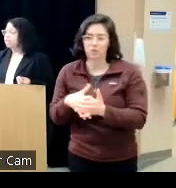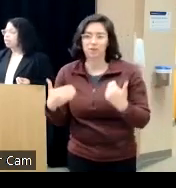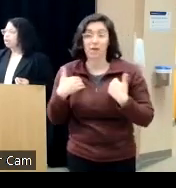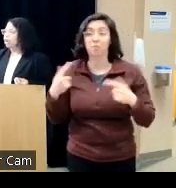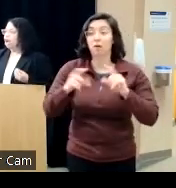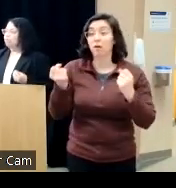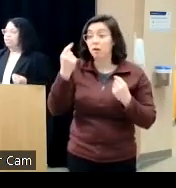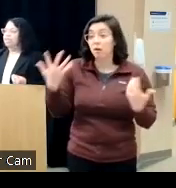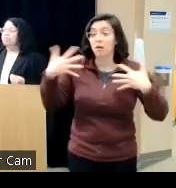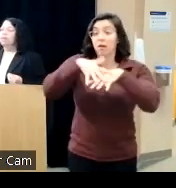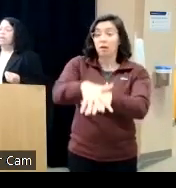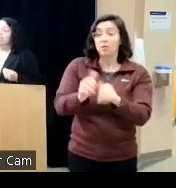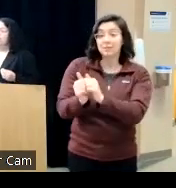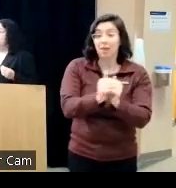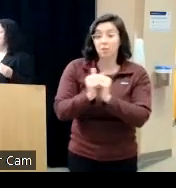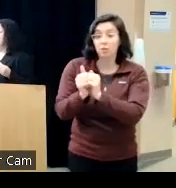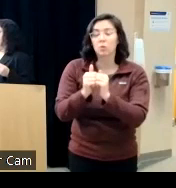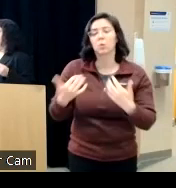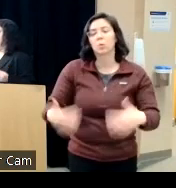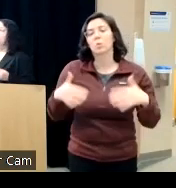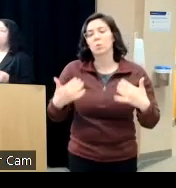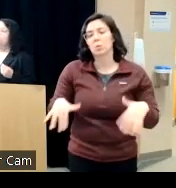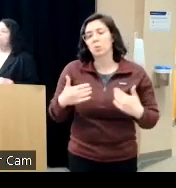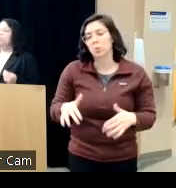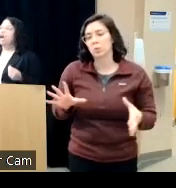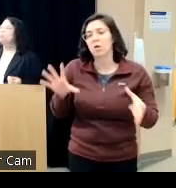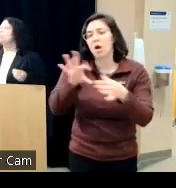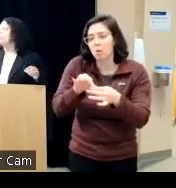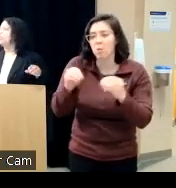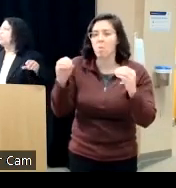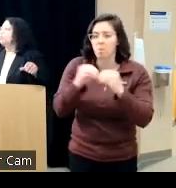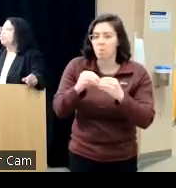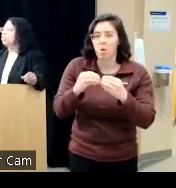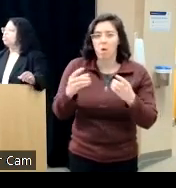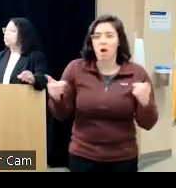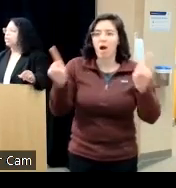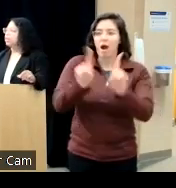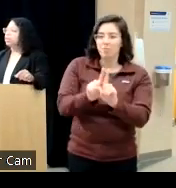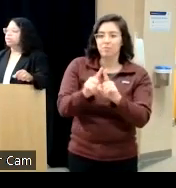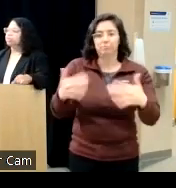together I believe they can engage in the most complementary research that you can conduct